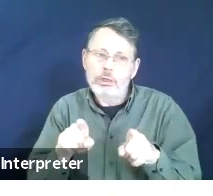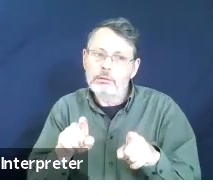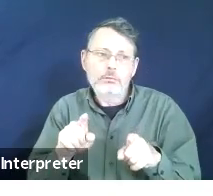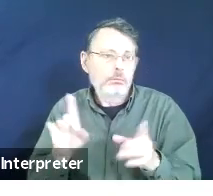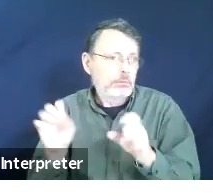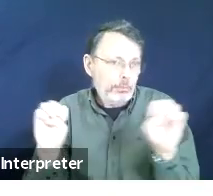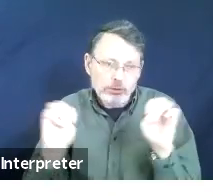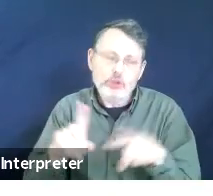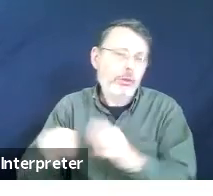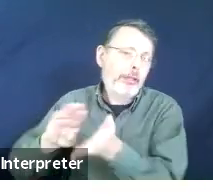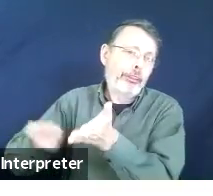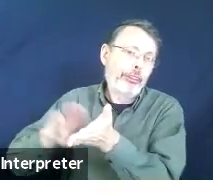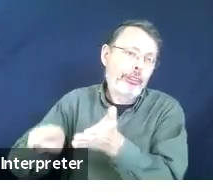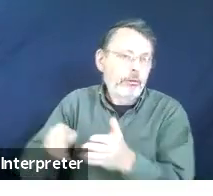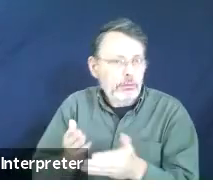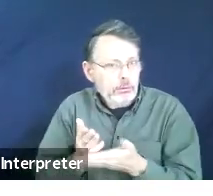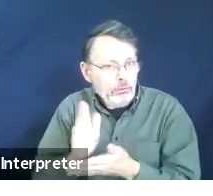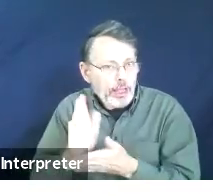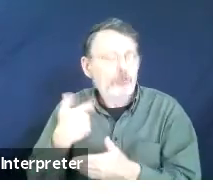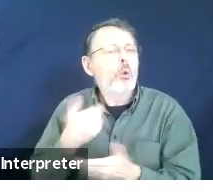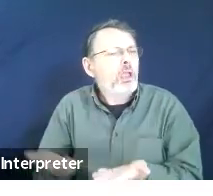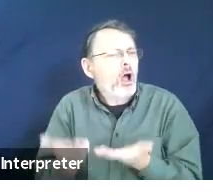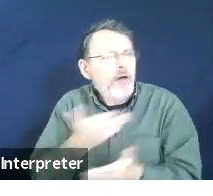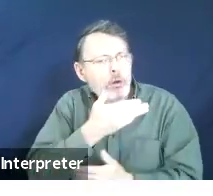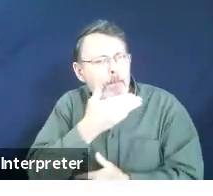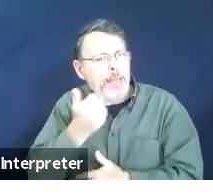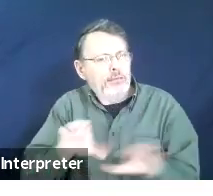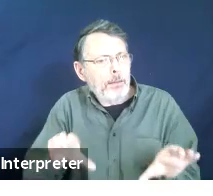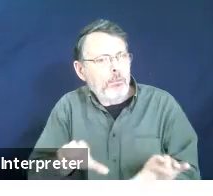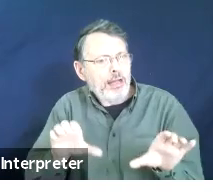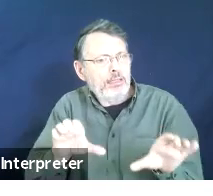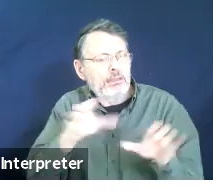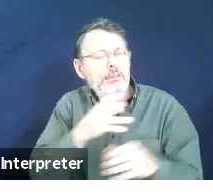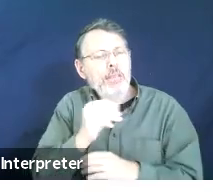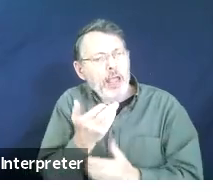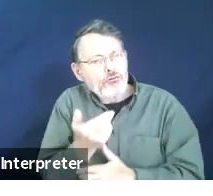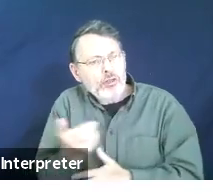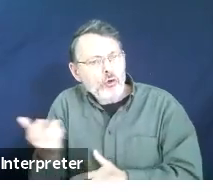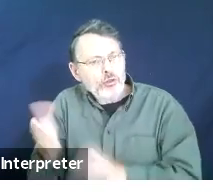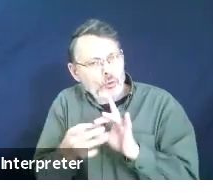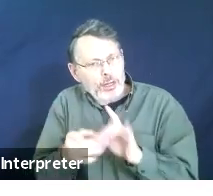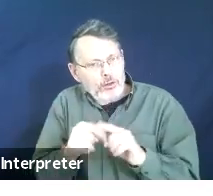The document also offers best practices and resources related to civil rights obligations